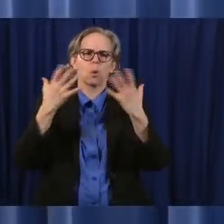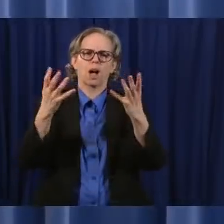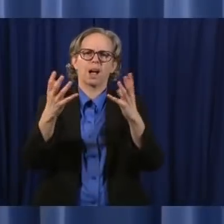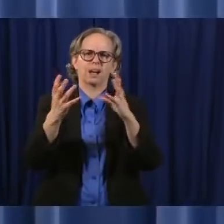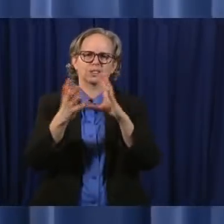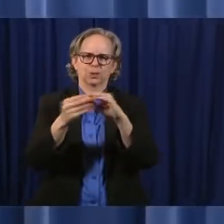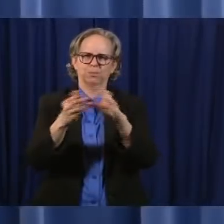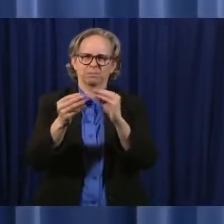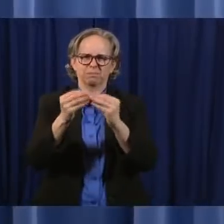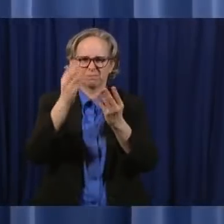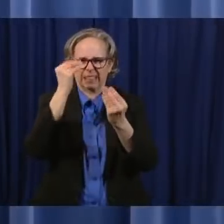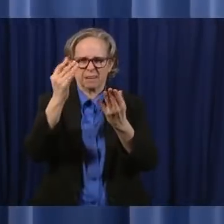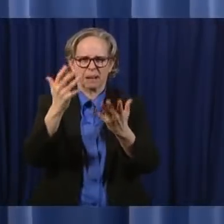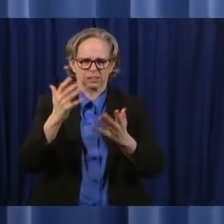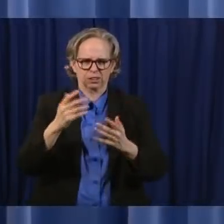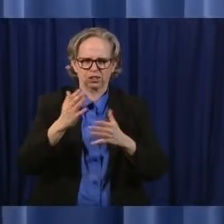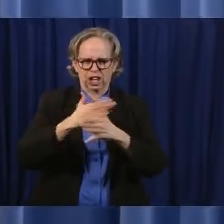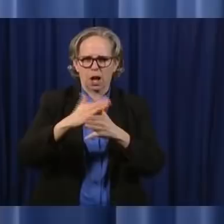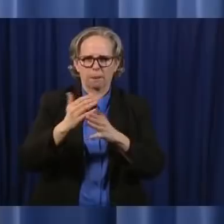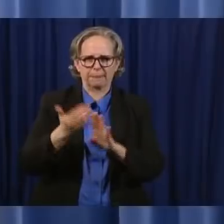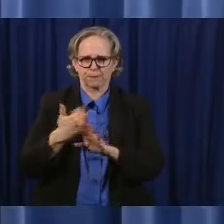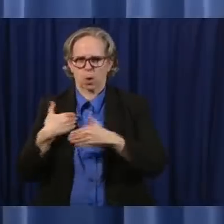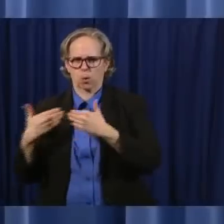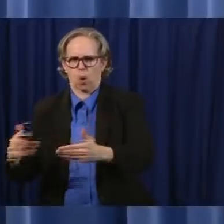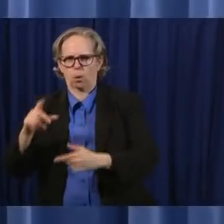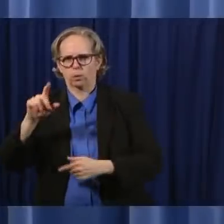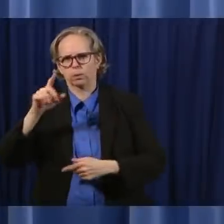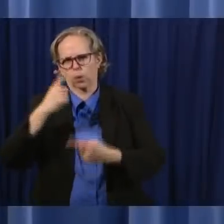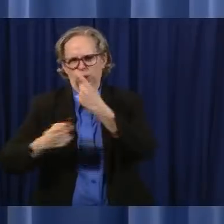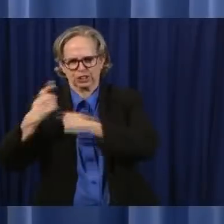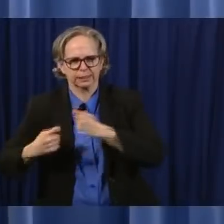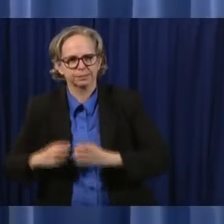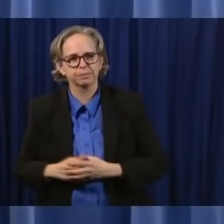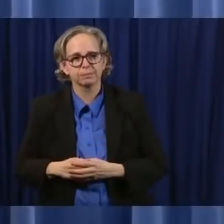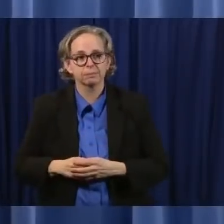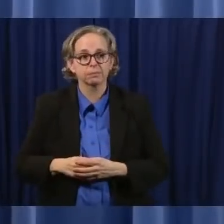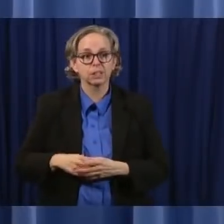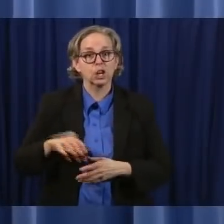SO I HOPE LET'S DO THIS. TOGETHER. THANK YOU. GOVERNOR PETE RICKETTS I DO HAVE INFORMATION RIGHT BEFORE